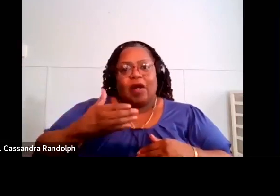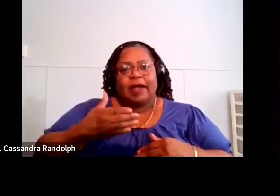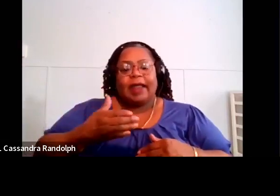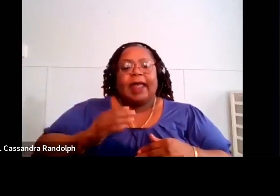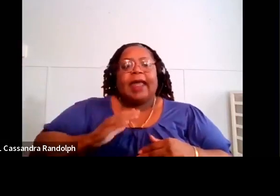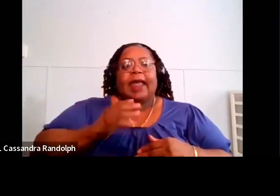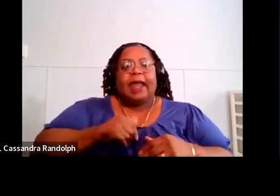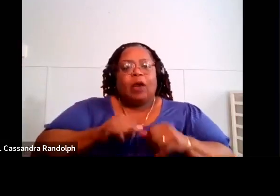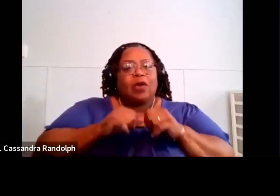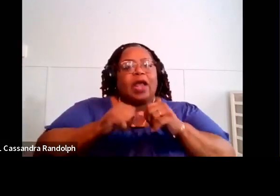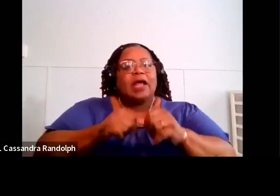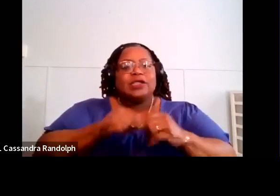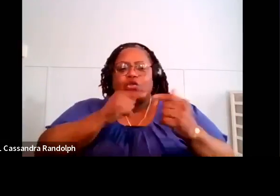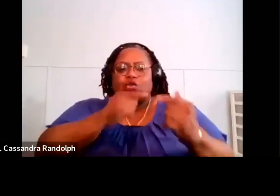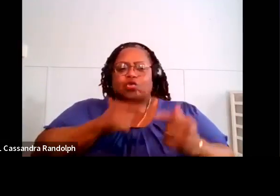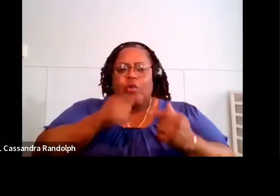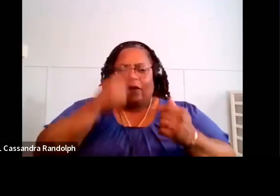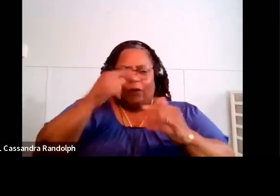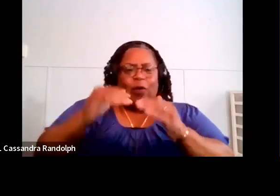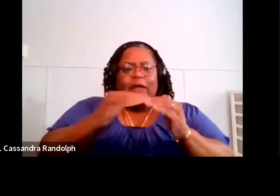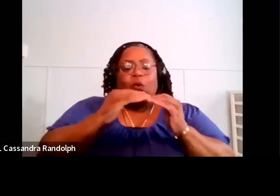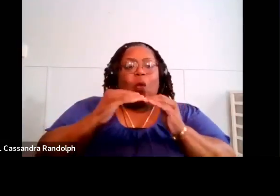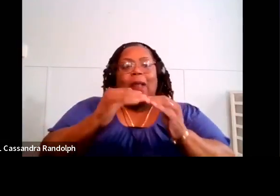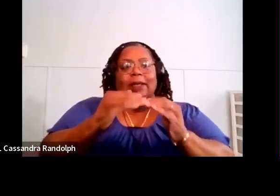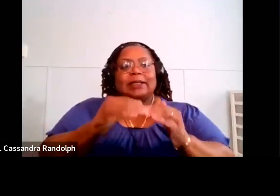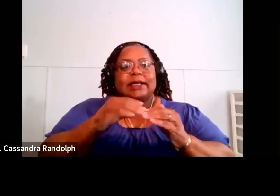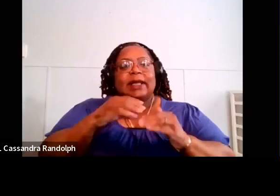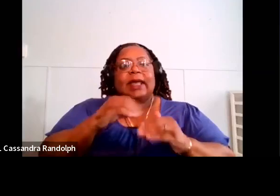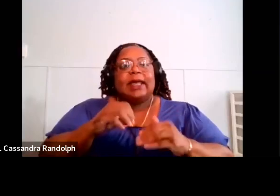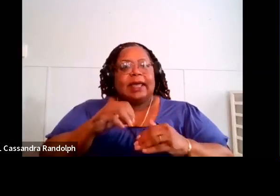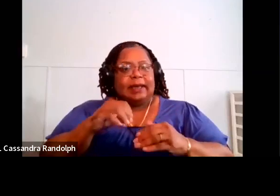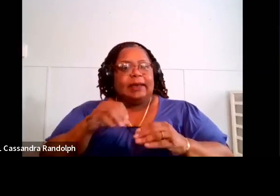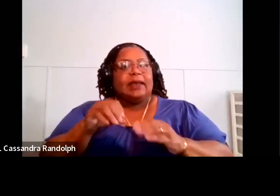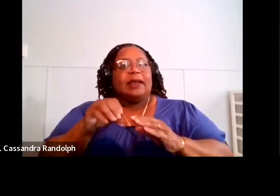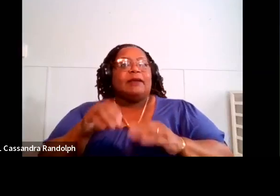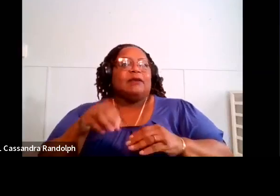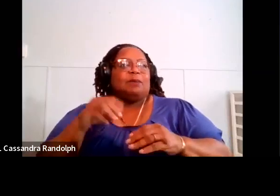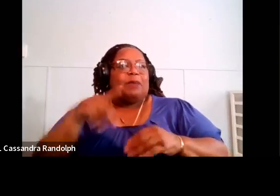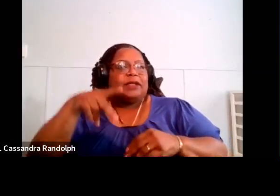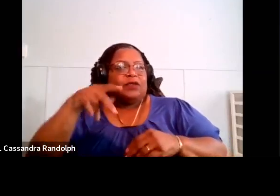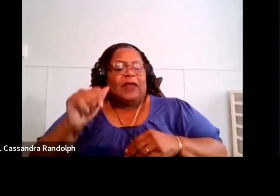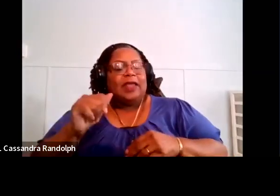be here today. The fact that you all at the PHR C on